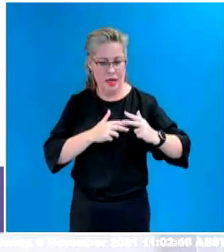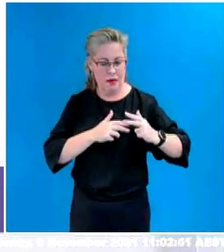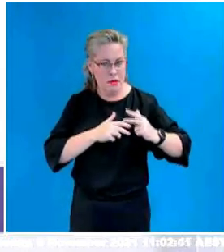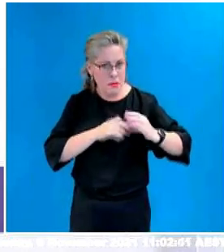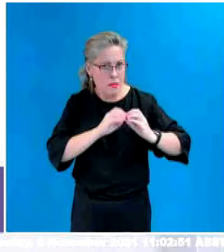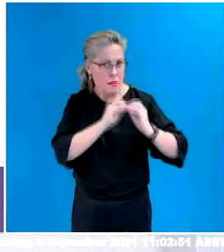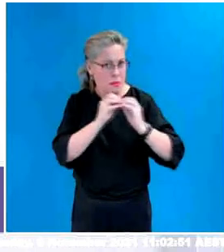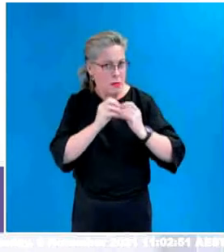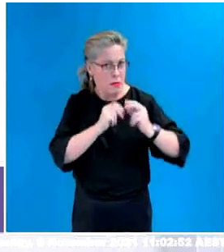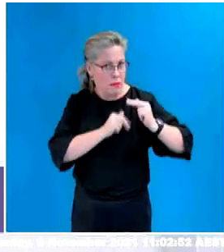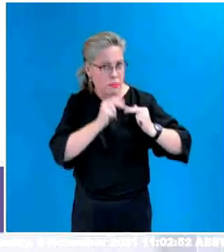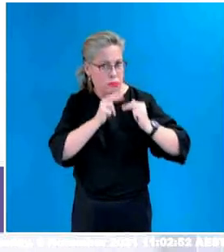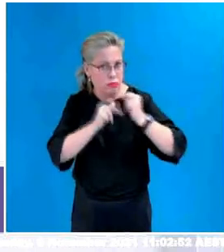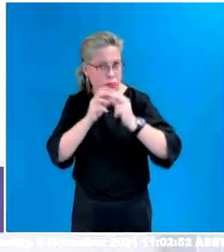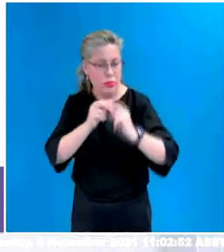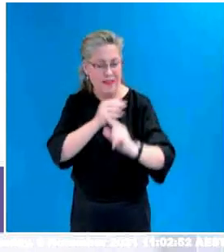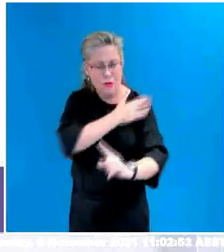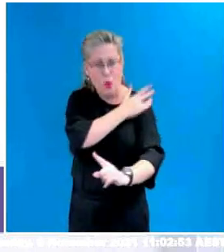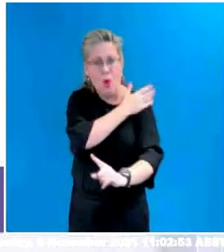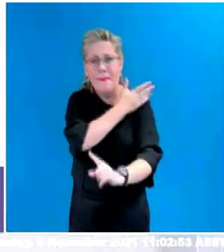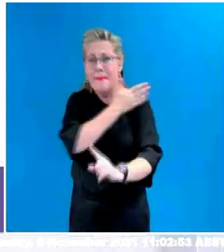to ensure greater respect for human rights.